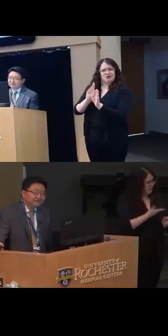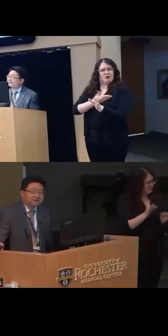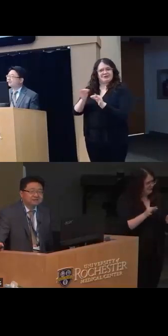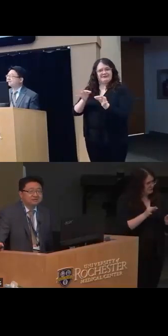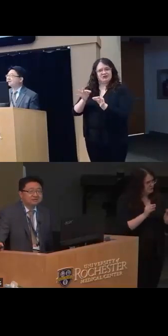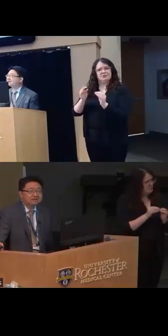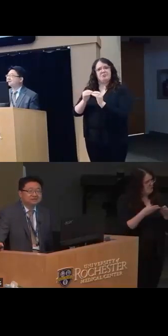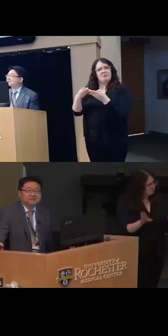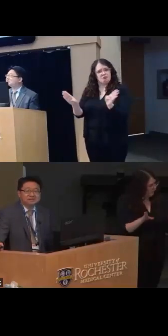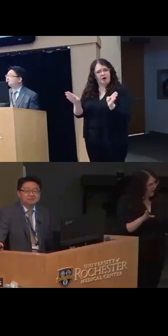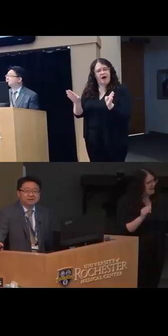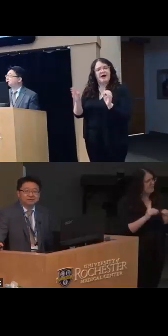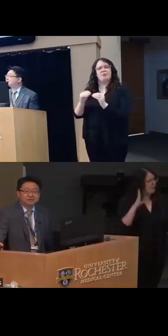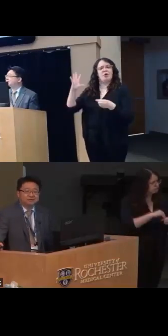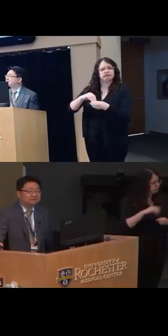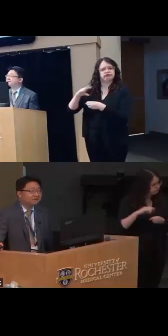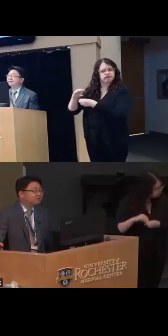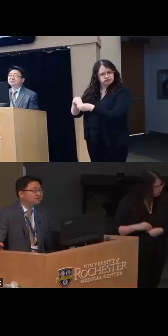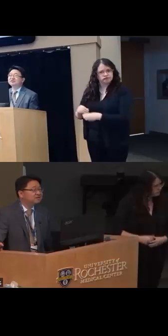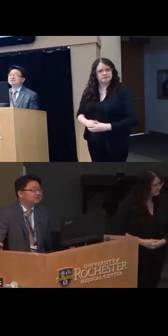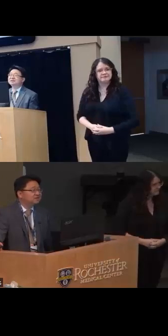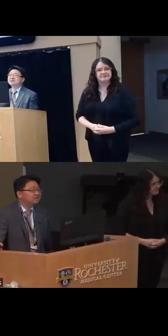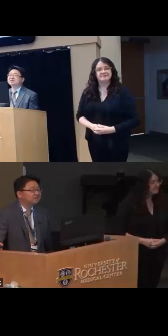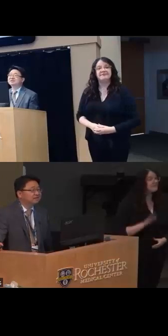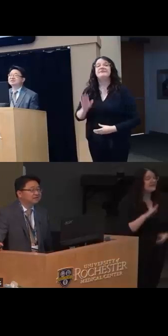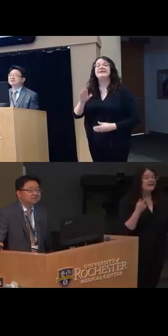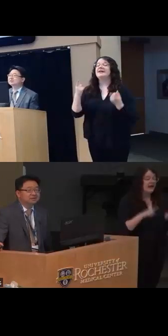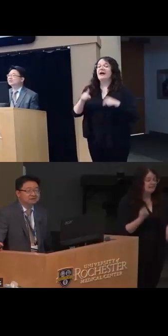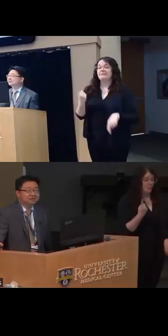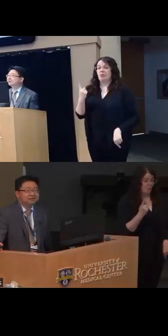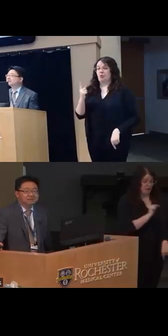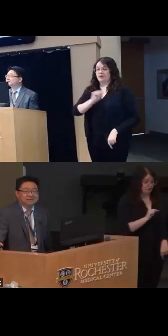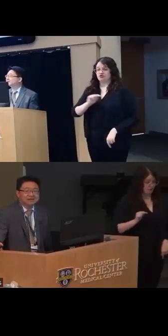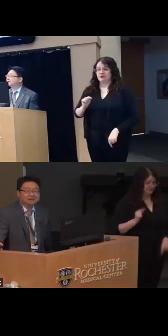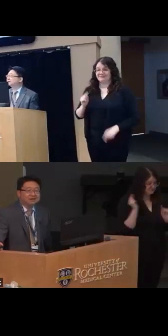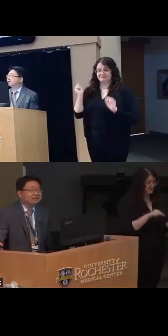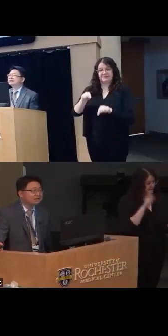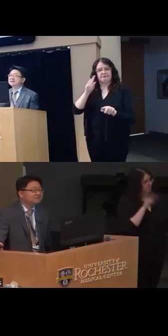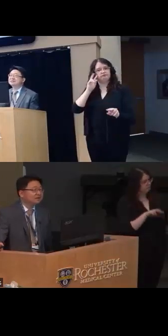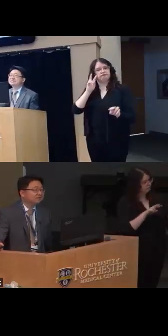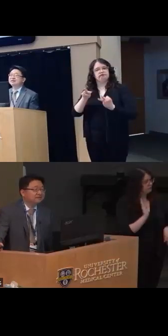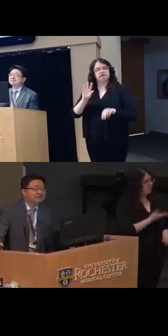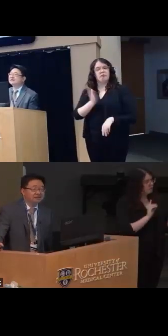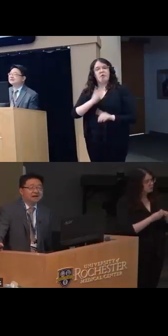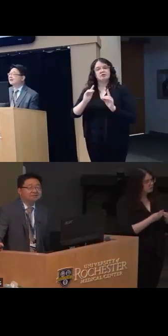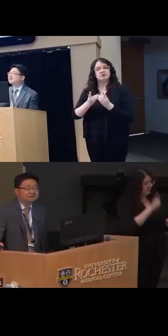in fact there is a visit by one of the trustees to our department of psychology nowadays we field a